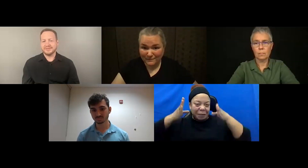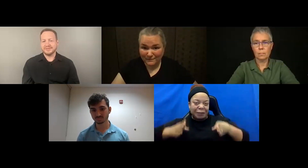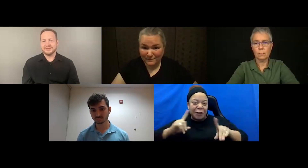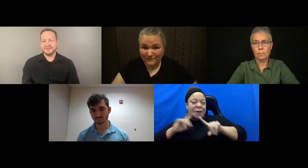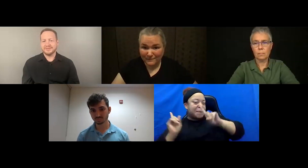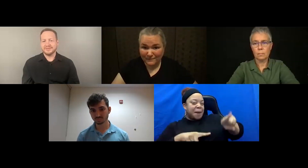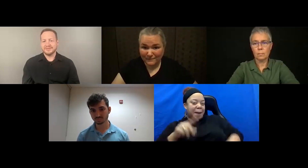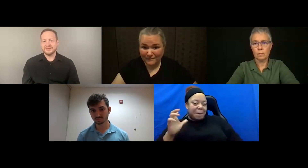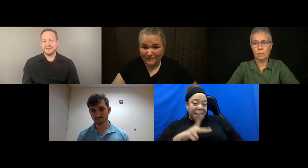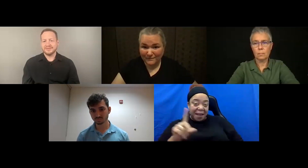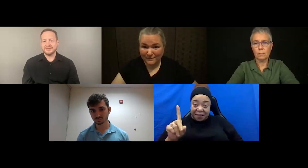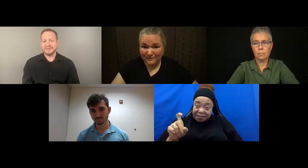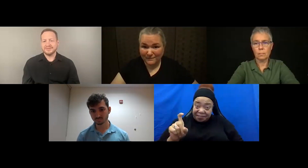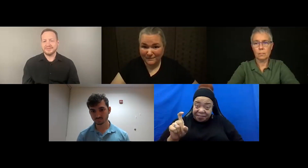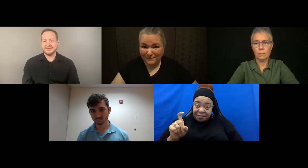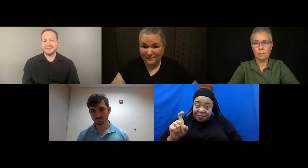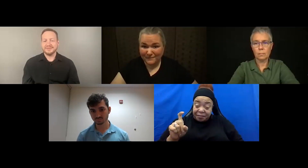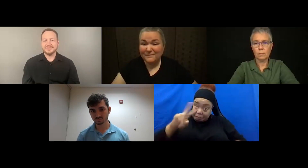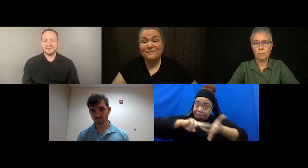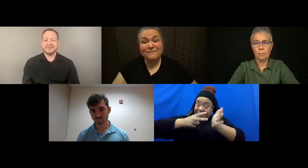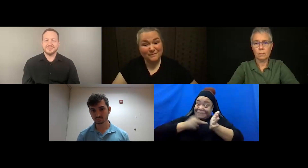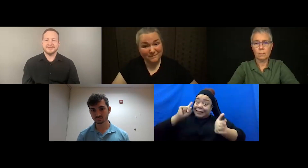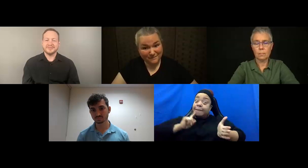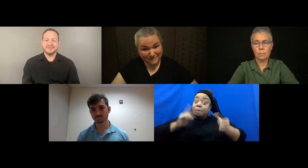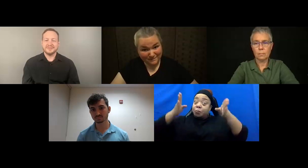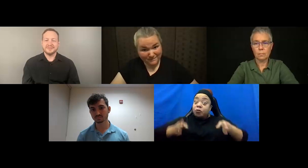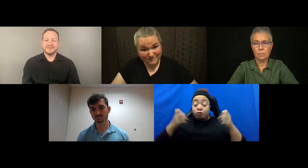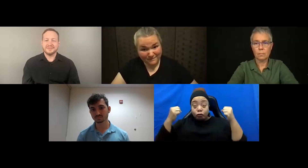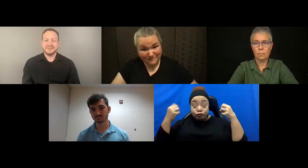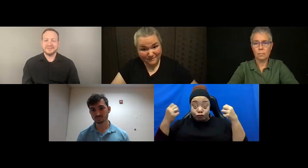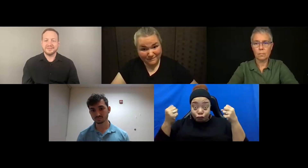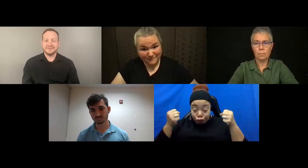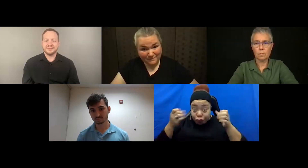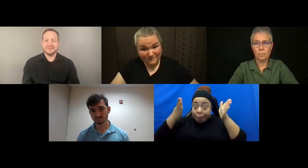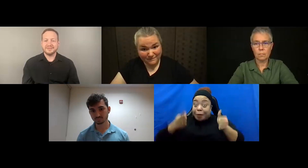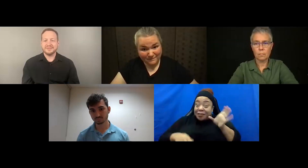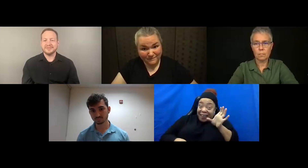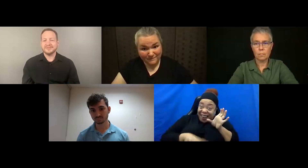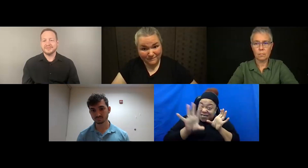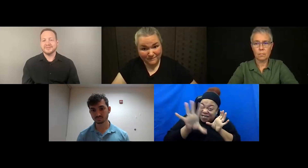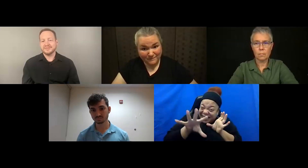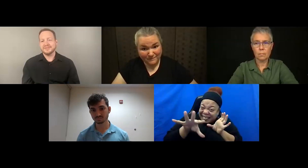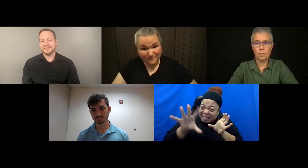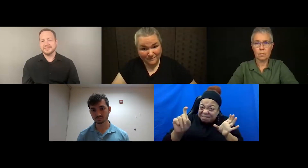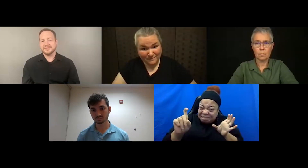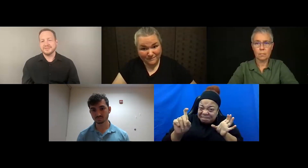going to be able to respond back? Take any signing deaf person. Are you going to just sign into a camera?